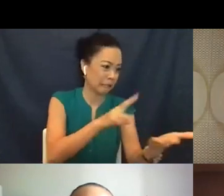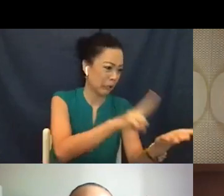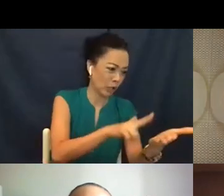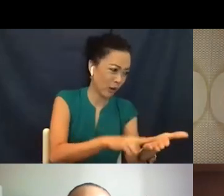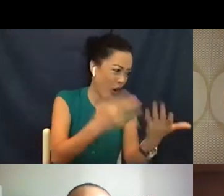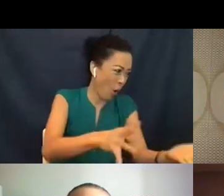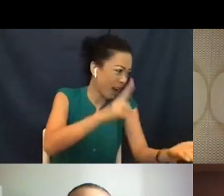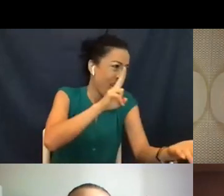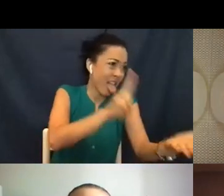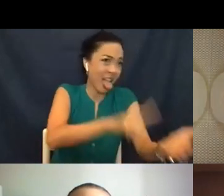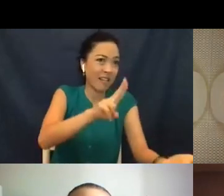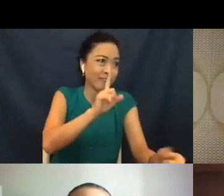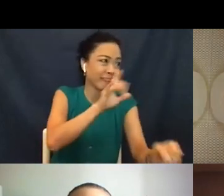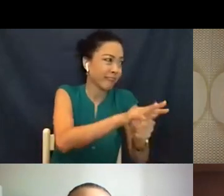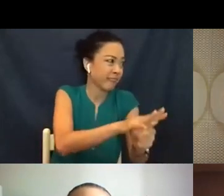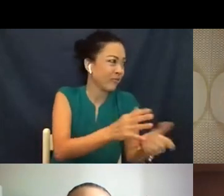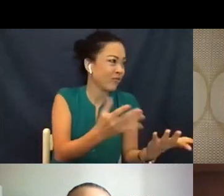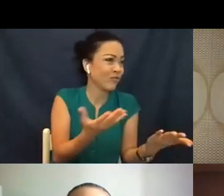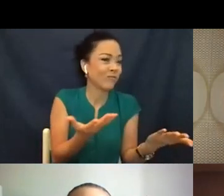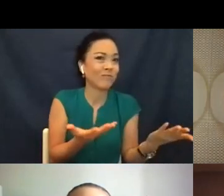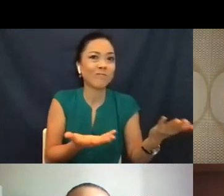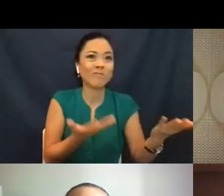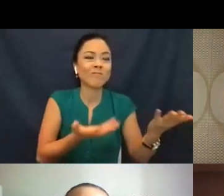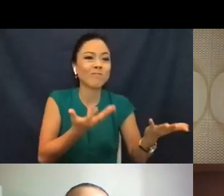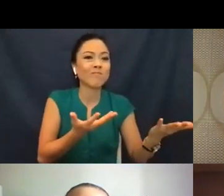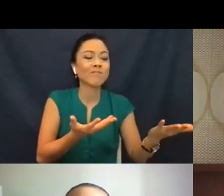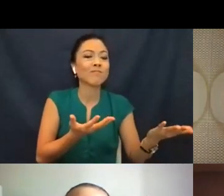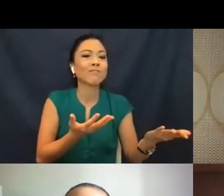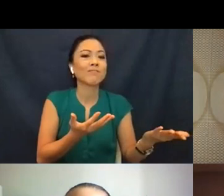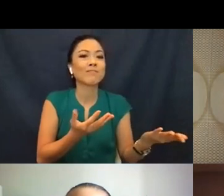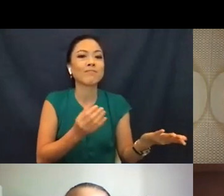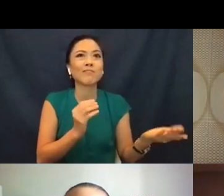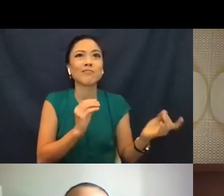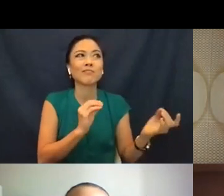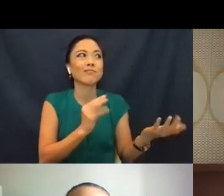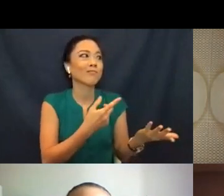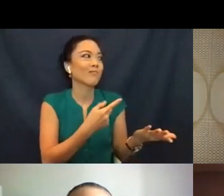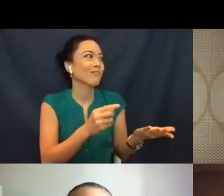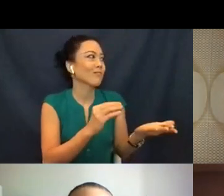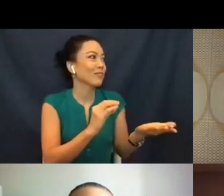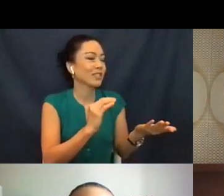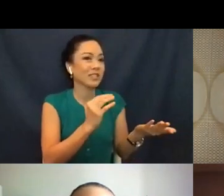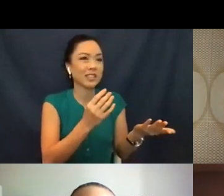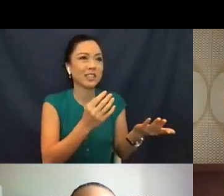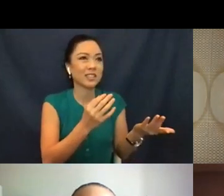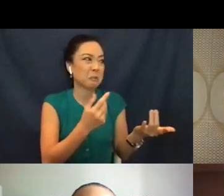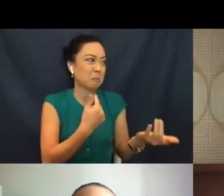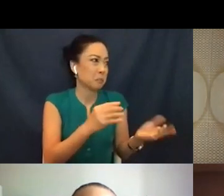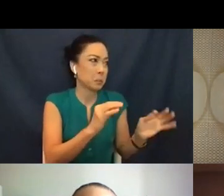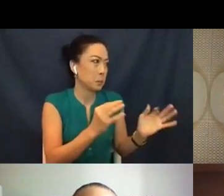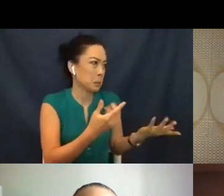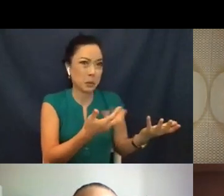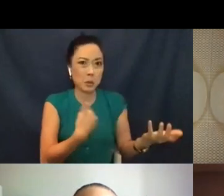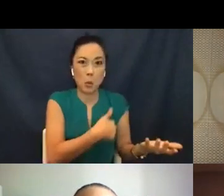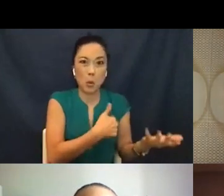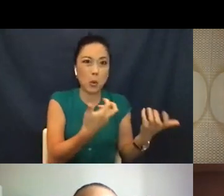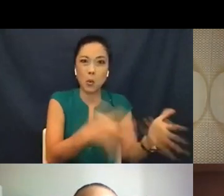one wanting 18:01:26 to be in breach of contract, fortunately,